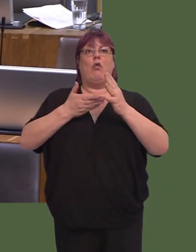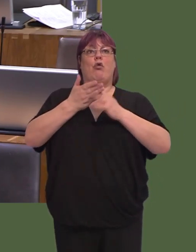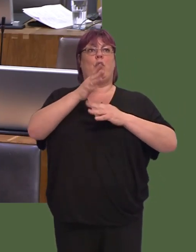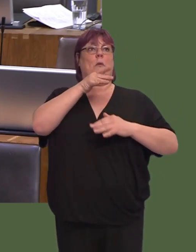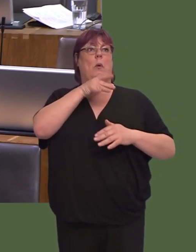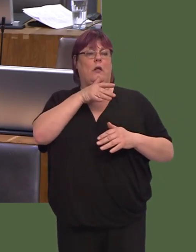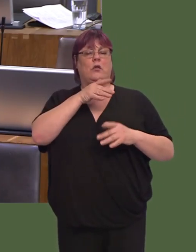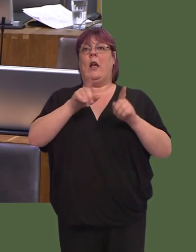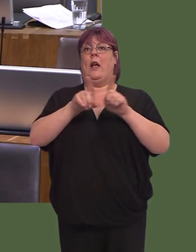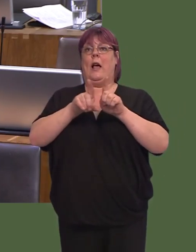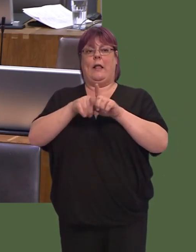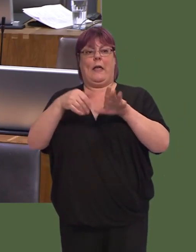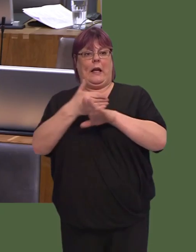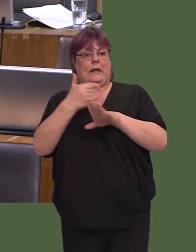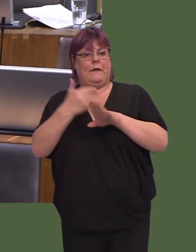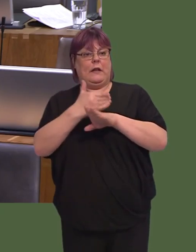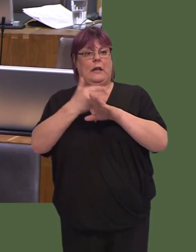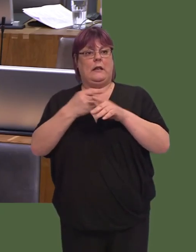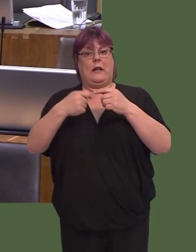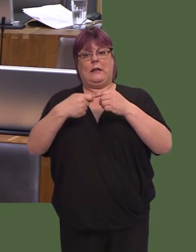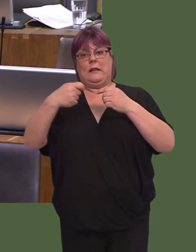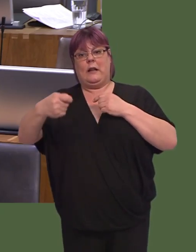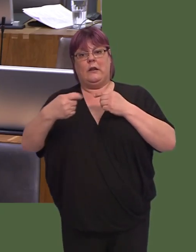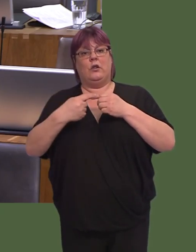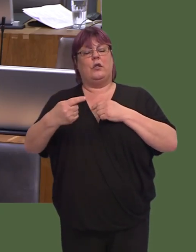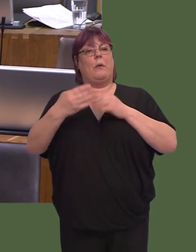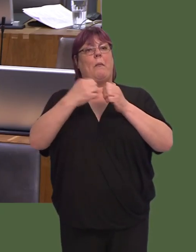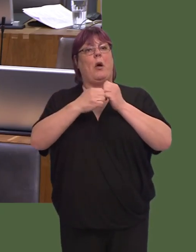for delivery of the activities has been extended to March 2019, as we absolutely agree with